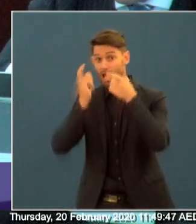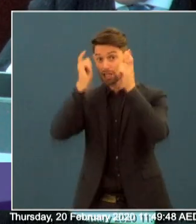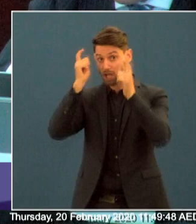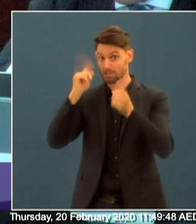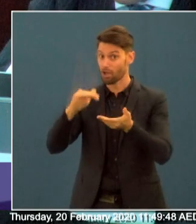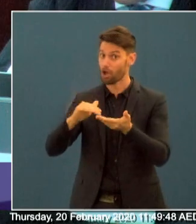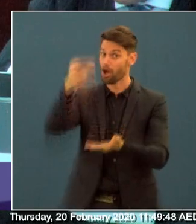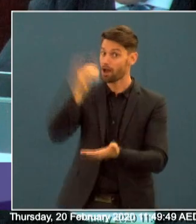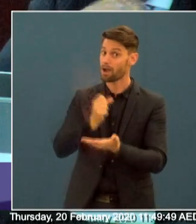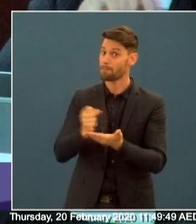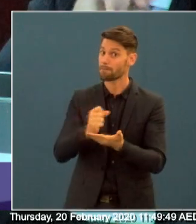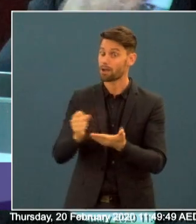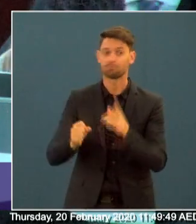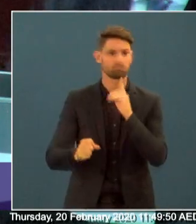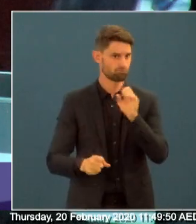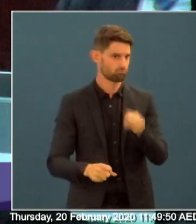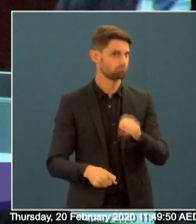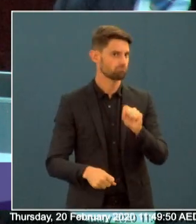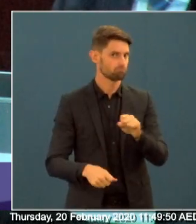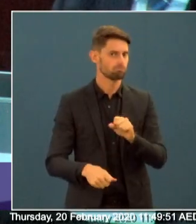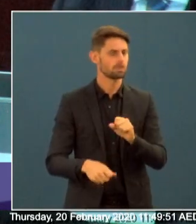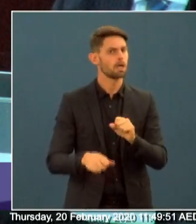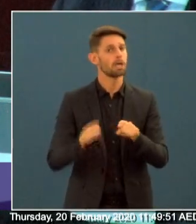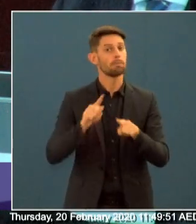And while most of the research is focused on children and